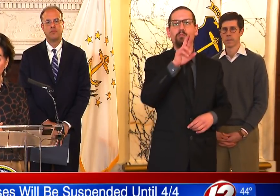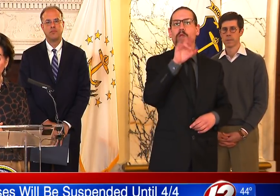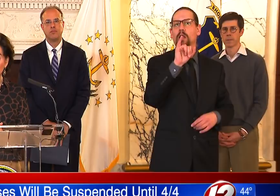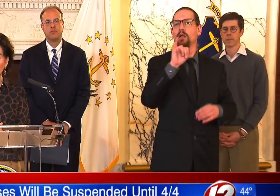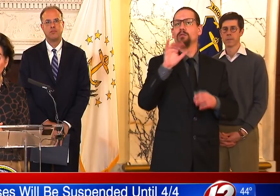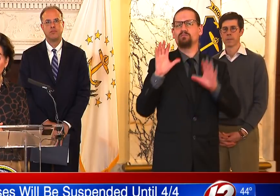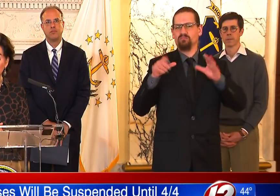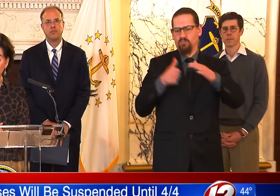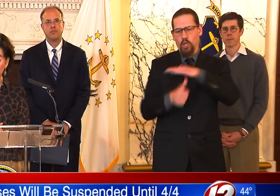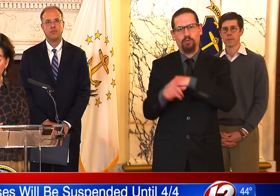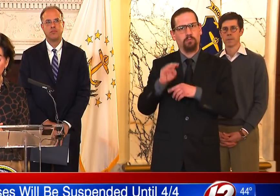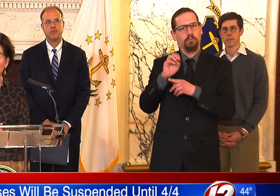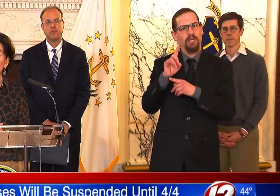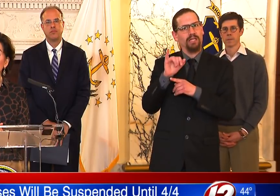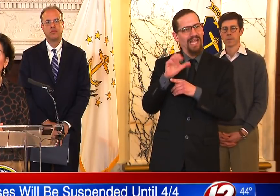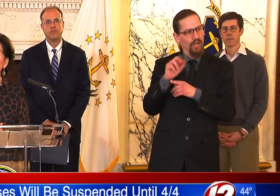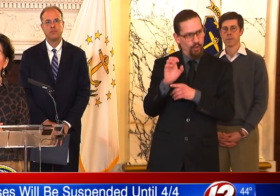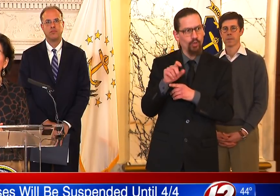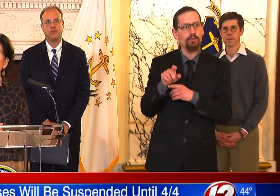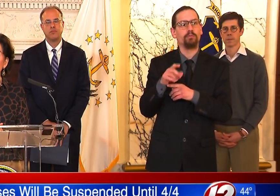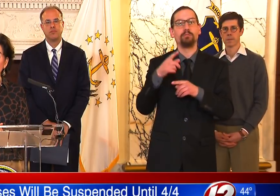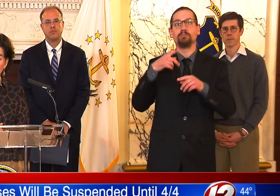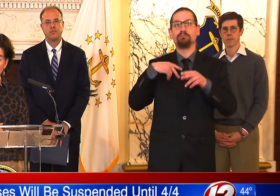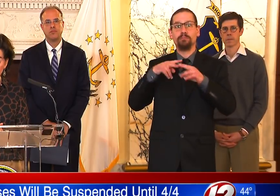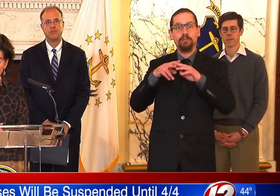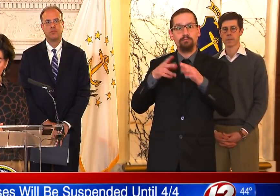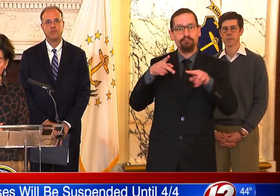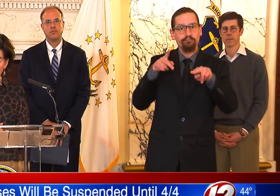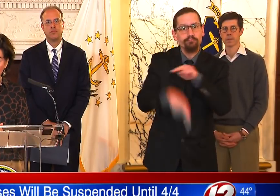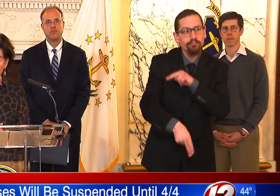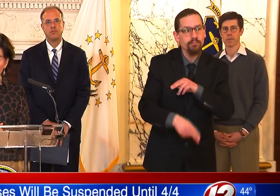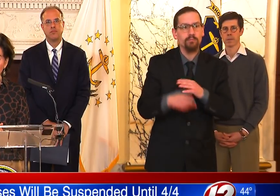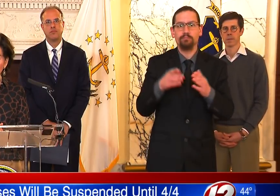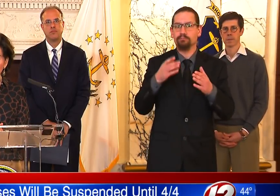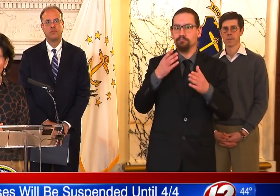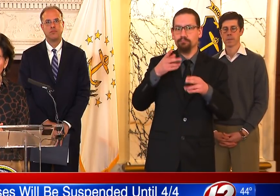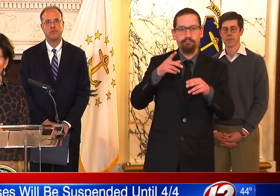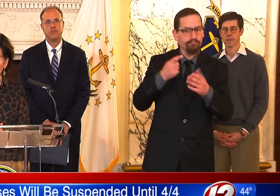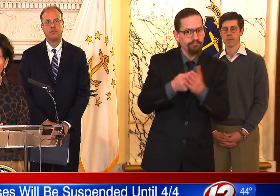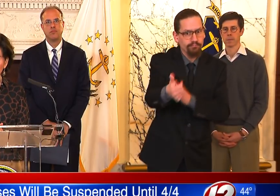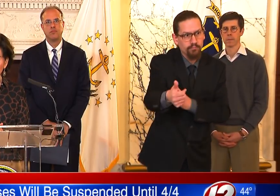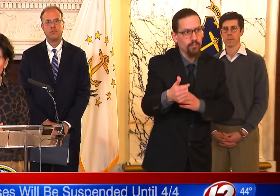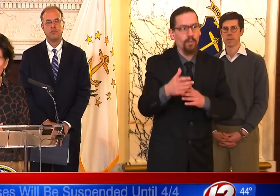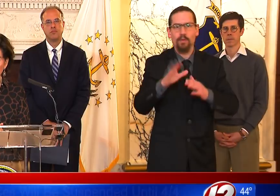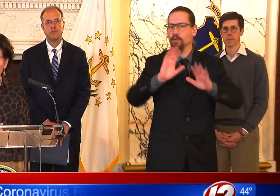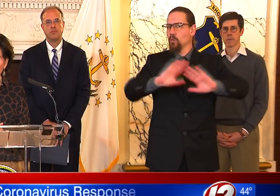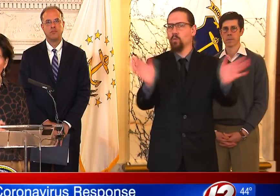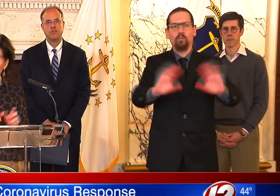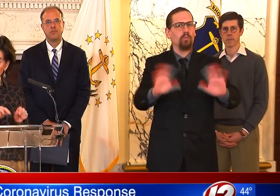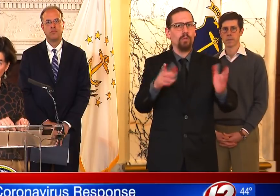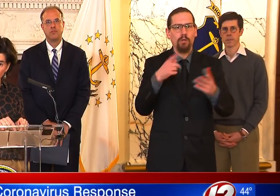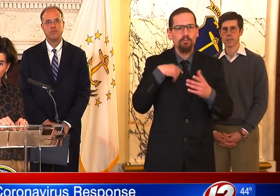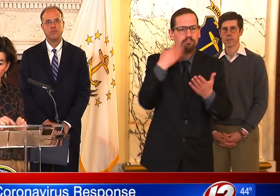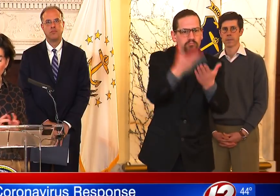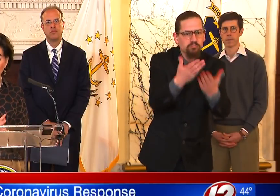INSURANCE. RHODE ISLAND MEDICAID WILL BE SUSPENDING ALL TERMINATIONS AND